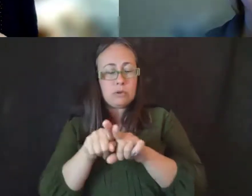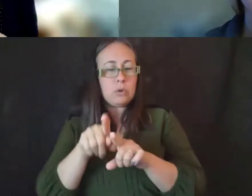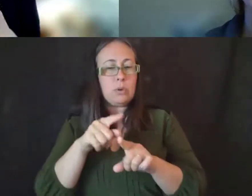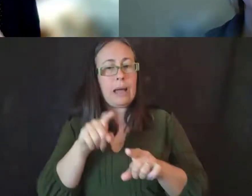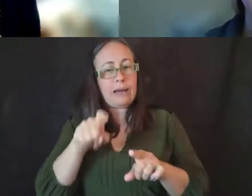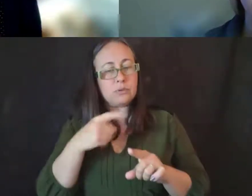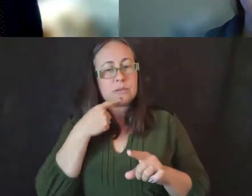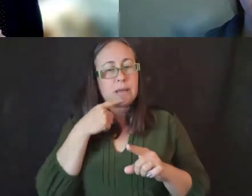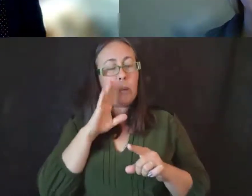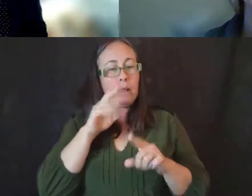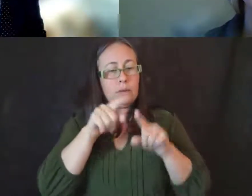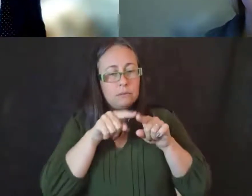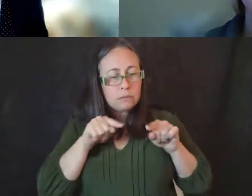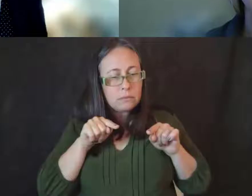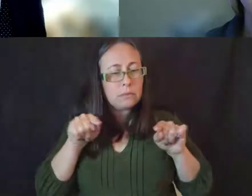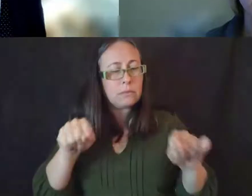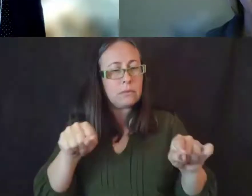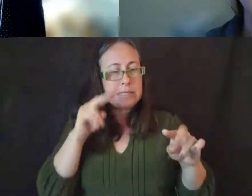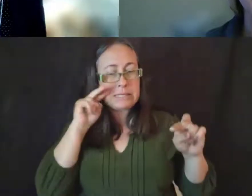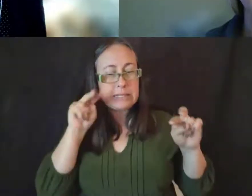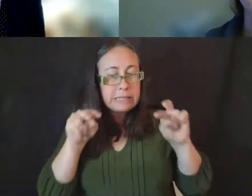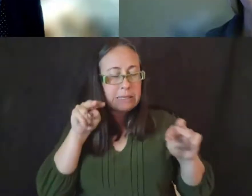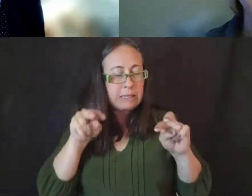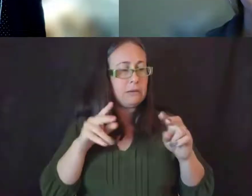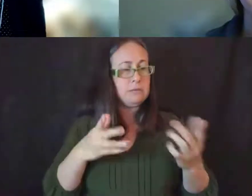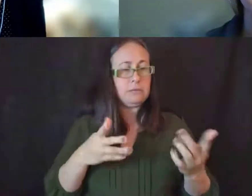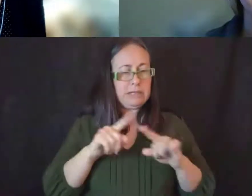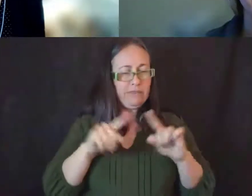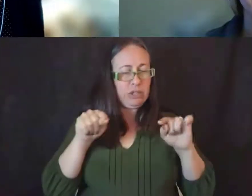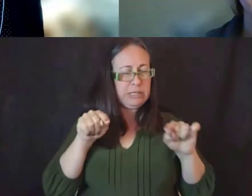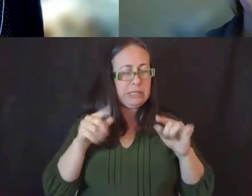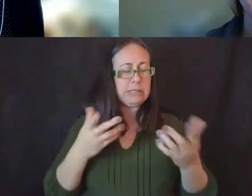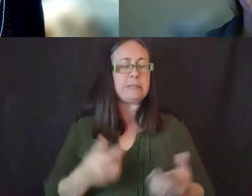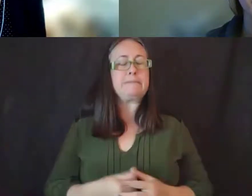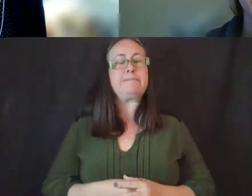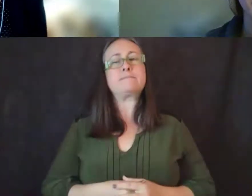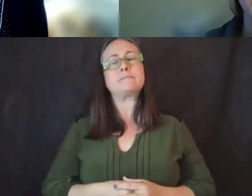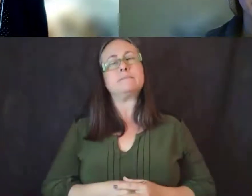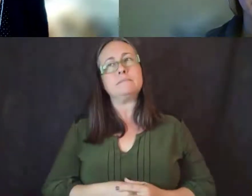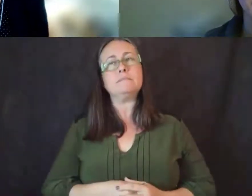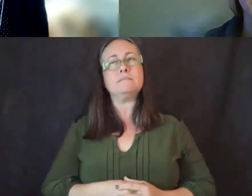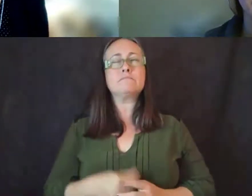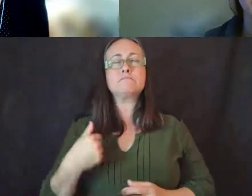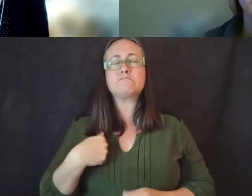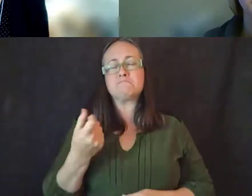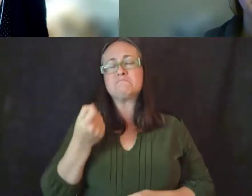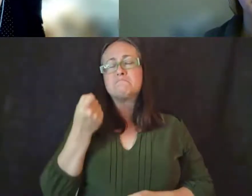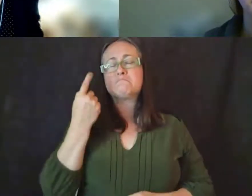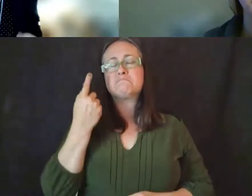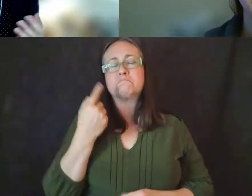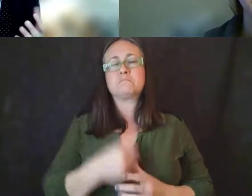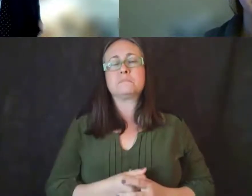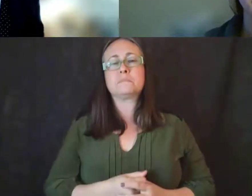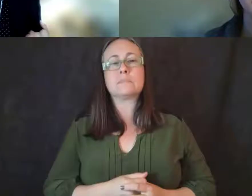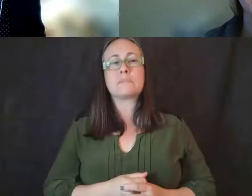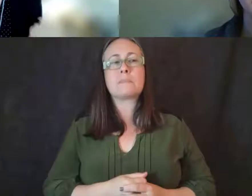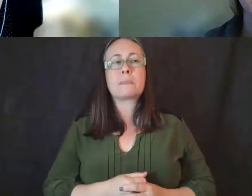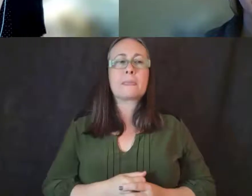and actually look to see if there's any differences there. And I completely understand. It's kind of a push and pull.